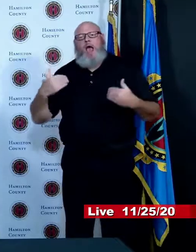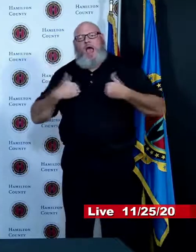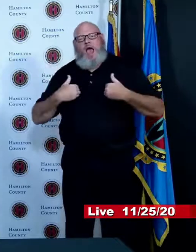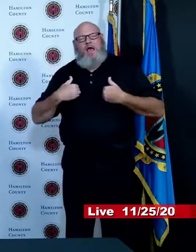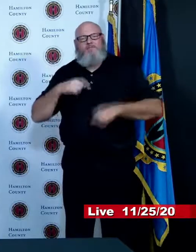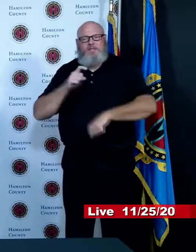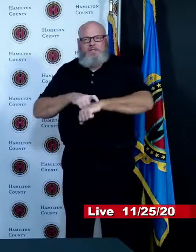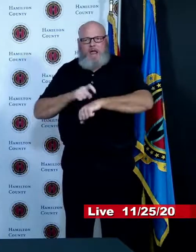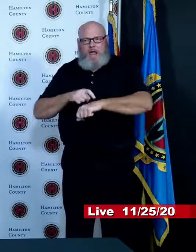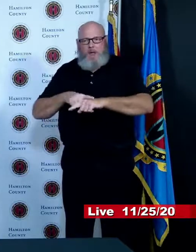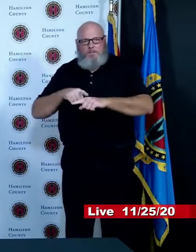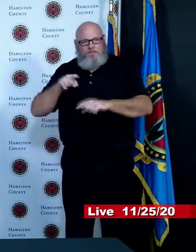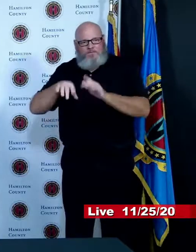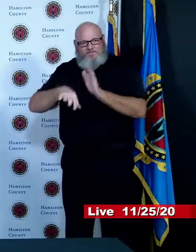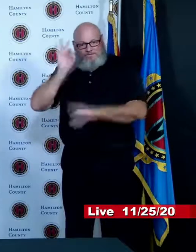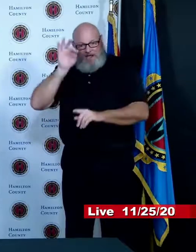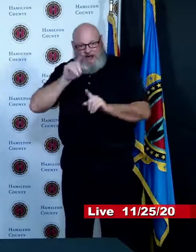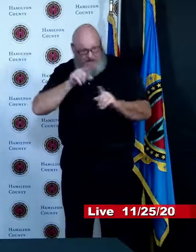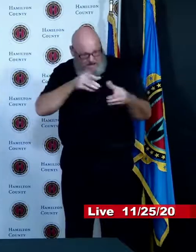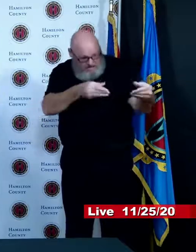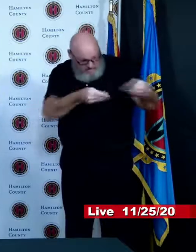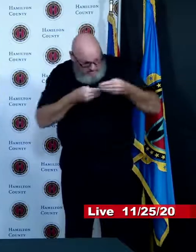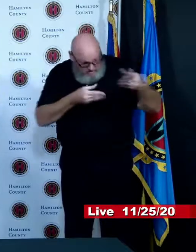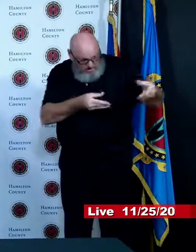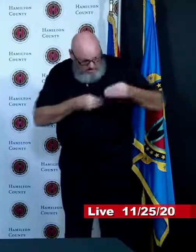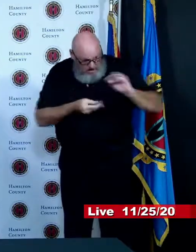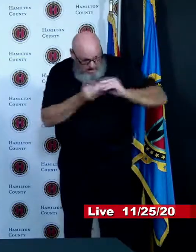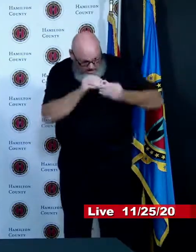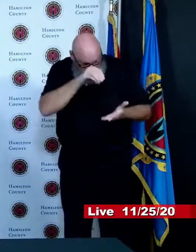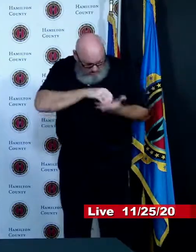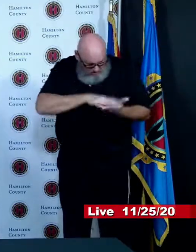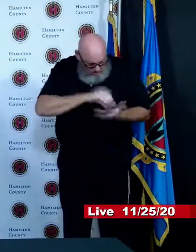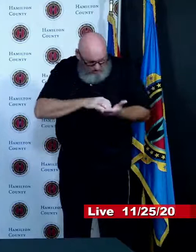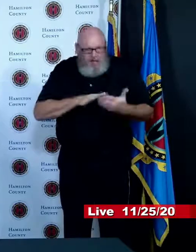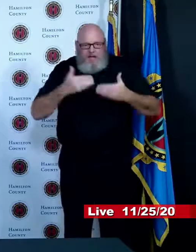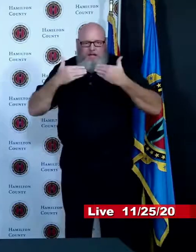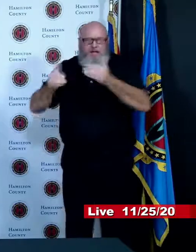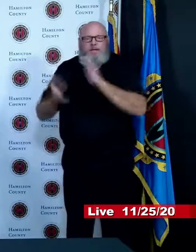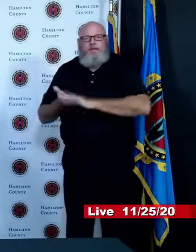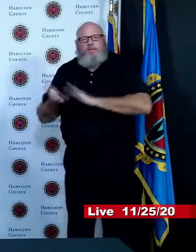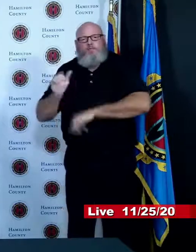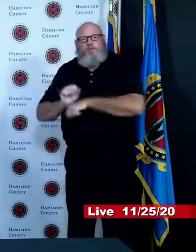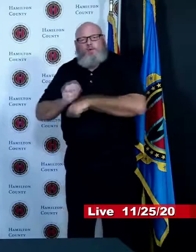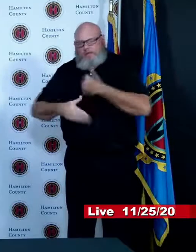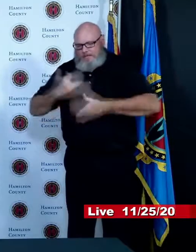have my worst day on record with 494 cases that my team was responsible for and the next day might be